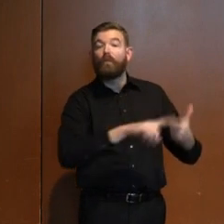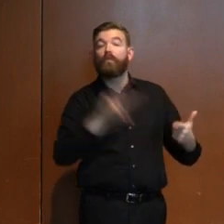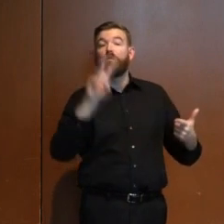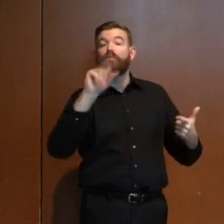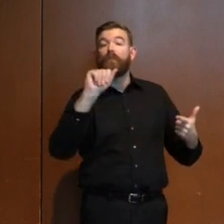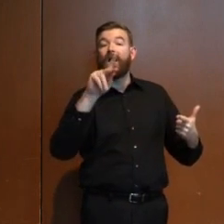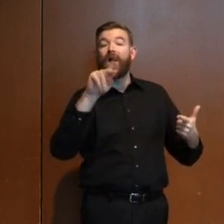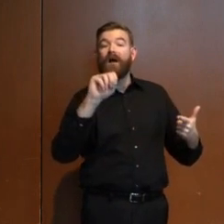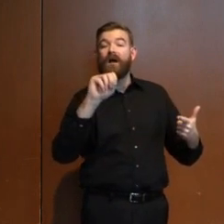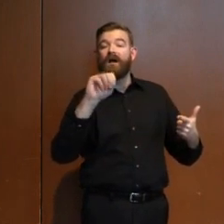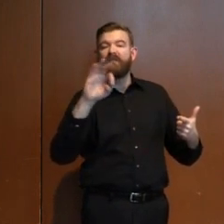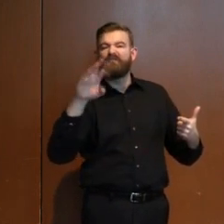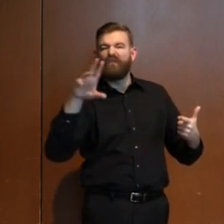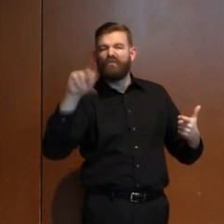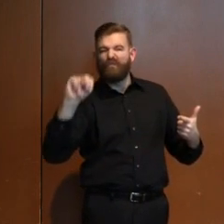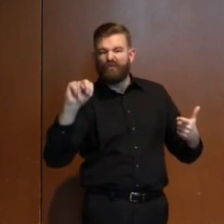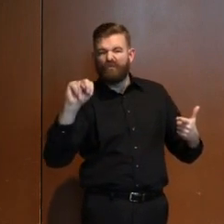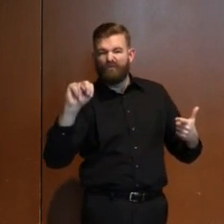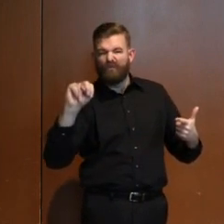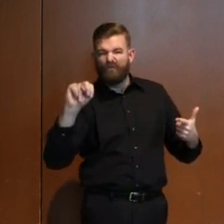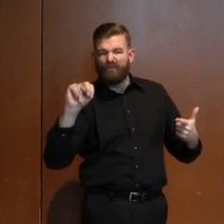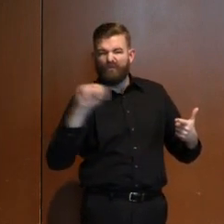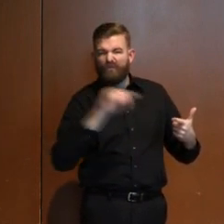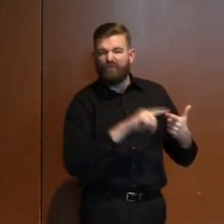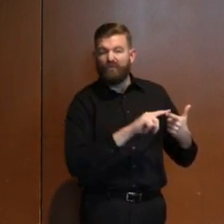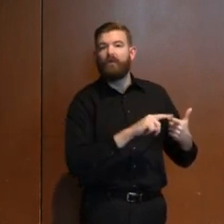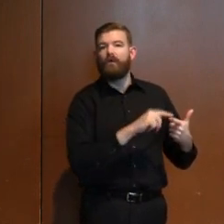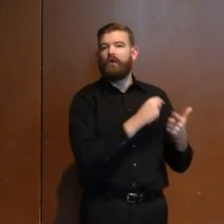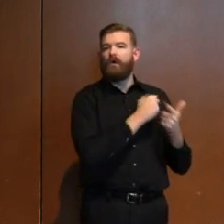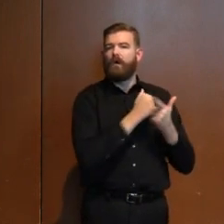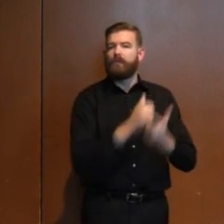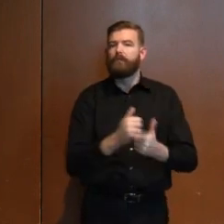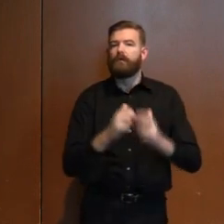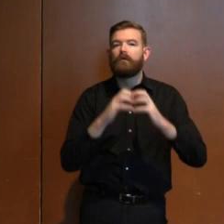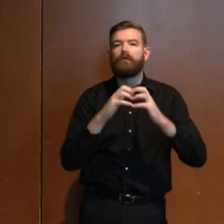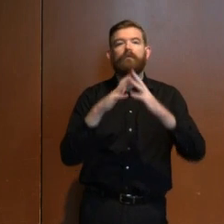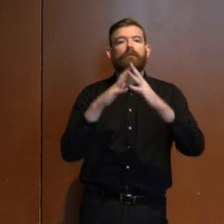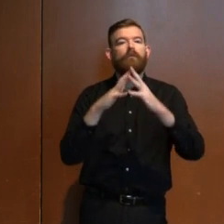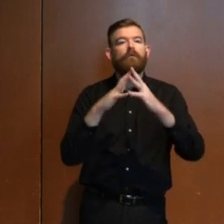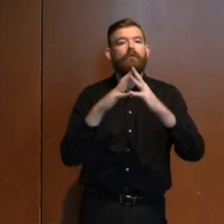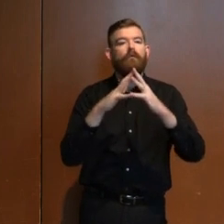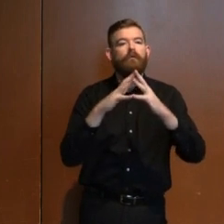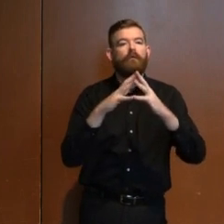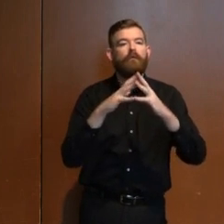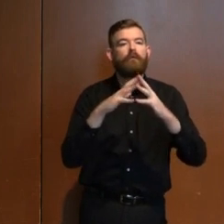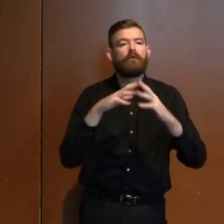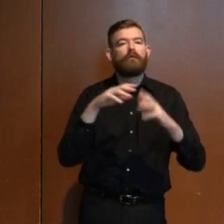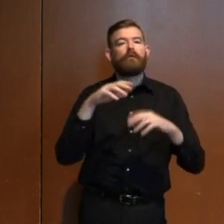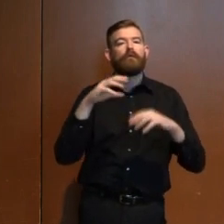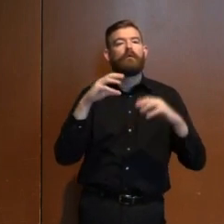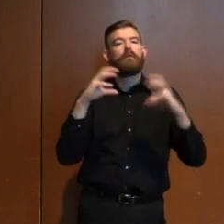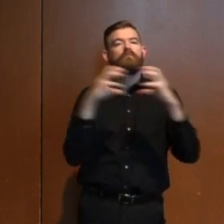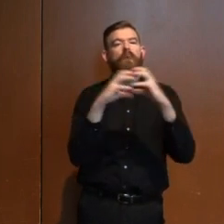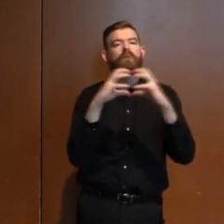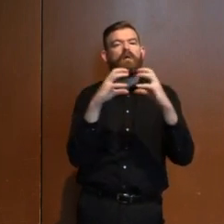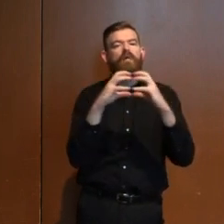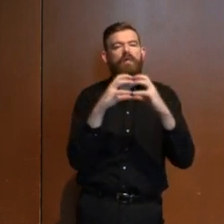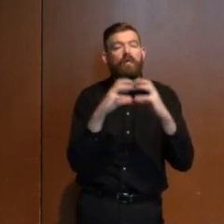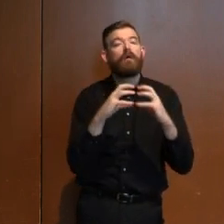FOR THEIR HELP IN SECURING TRAILERS FOR THE MOBILE FIELD HOSPITAL EQUIPMENT.